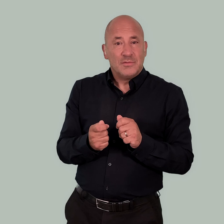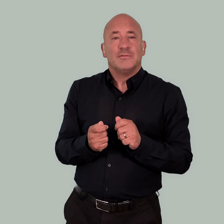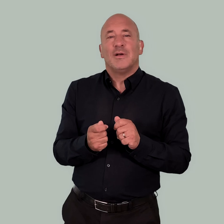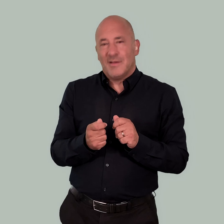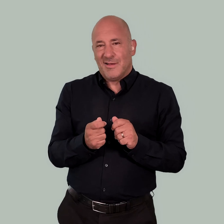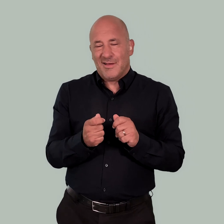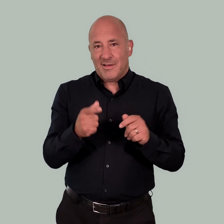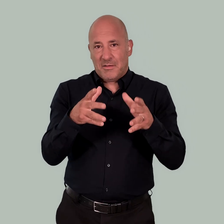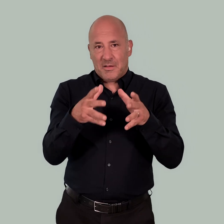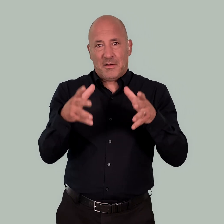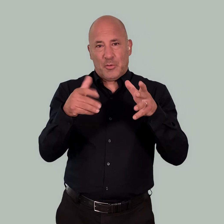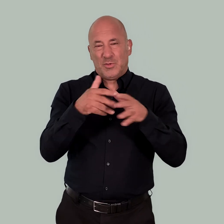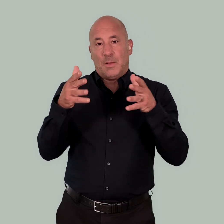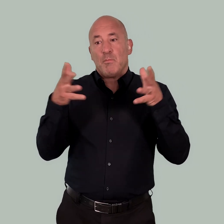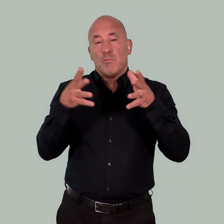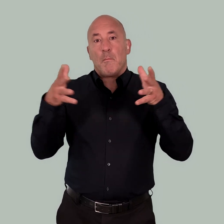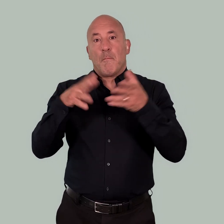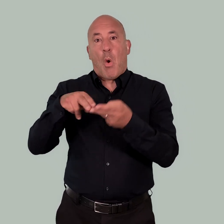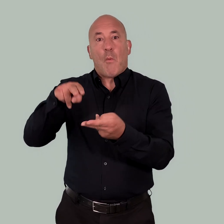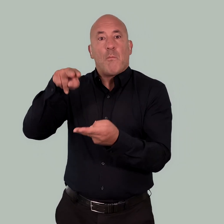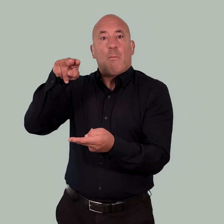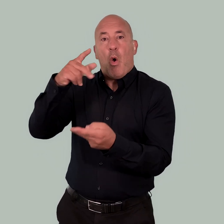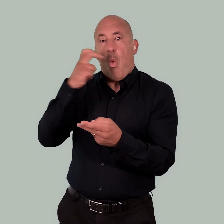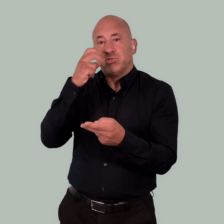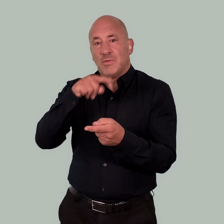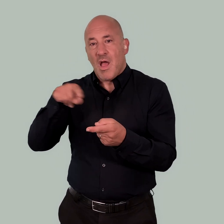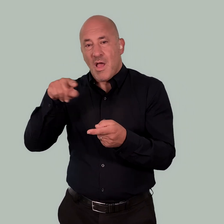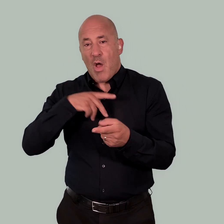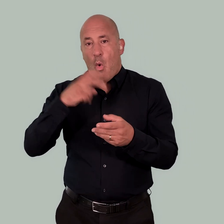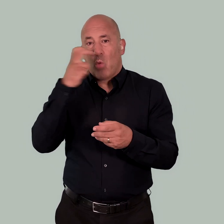which tends to steepen the observed trend while it is rising,